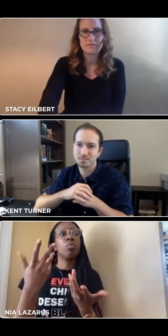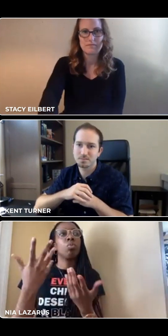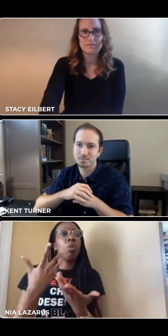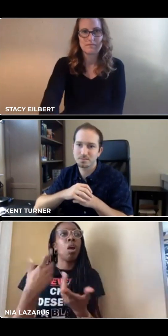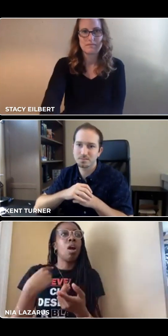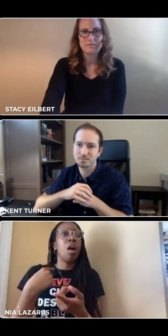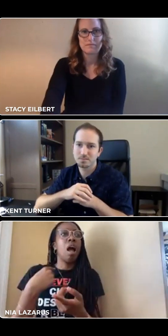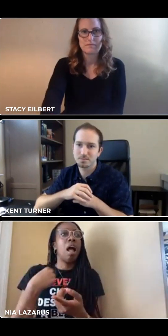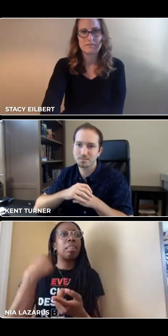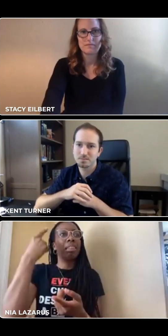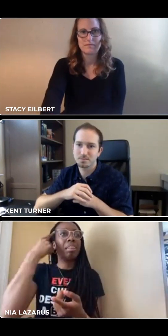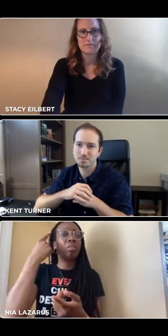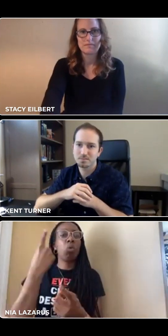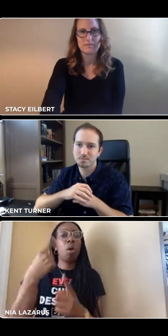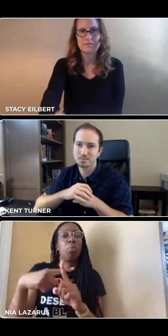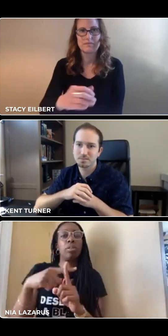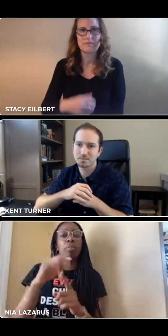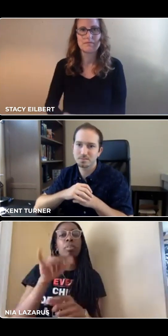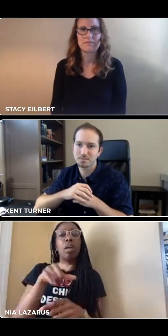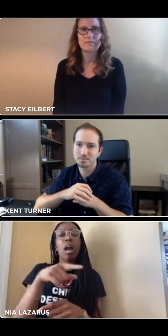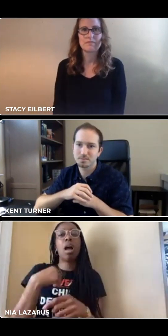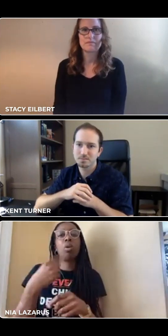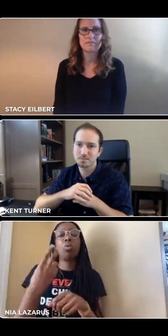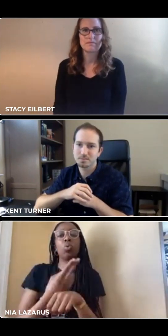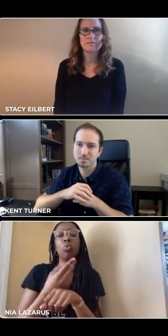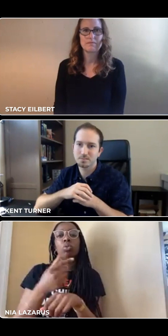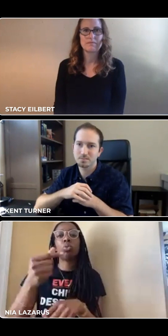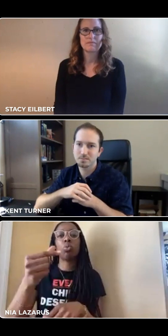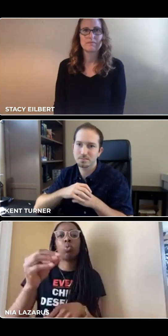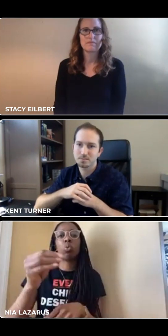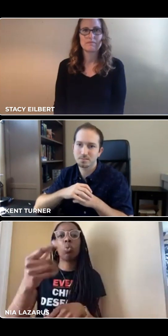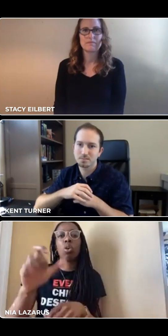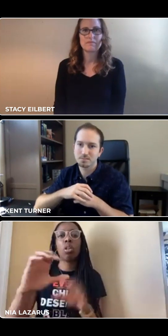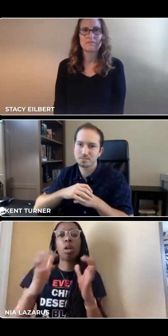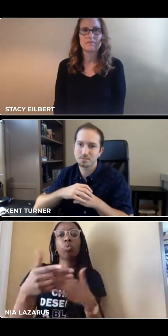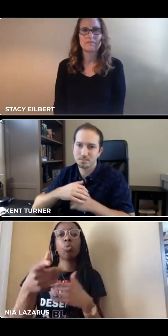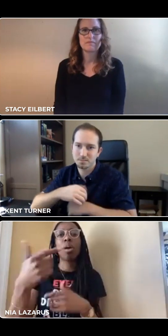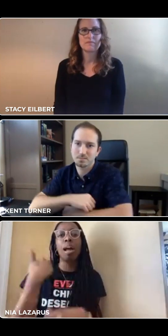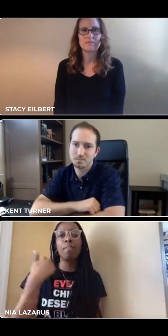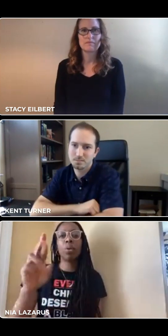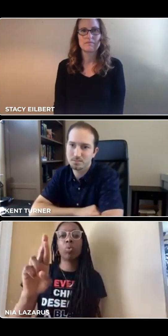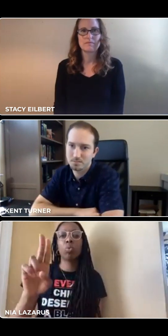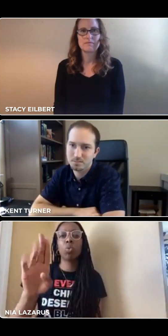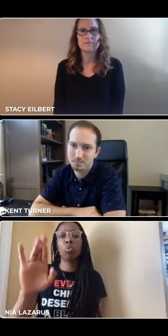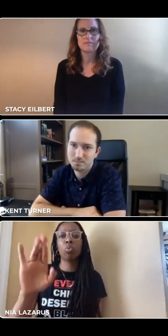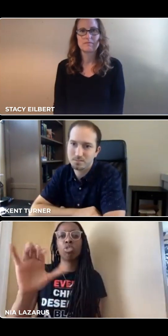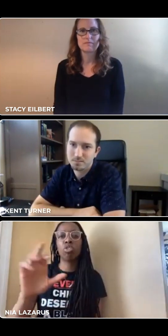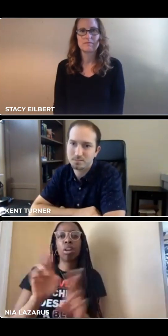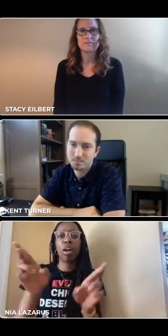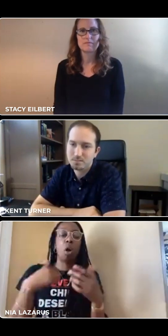What I do in terms of IEP: I think there's a pro in the fact that I use Google Classroom